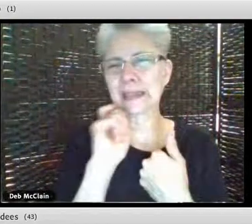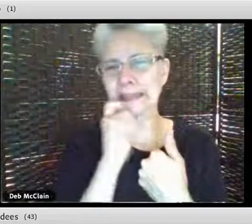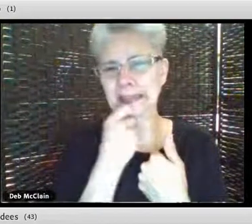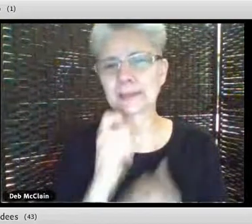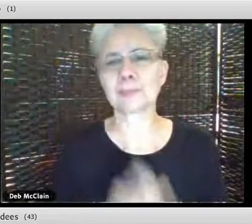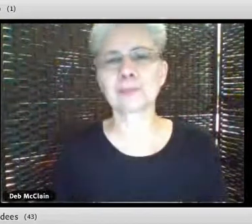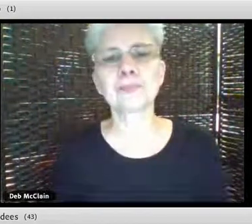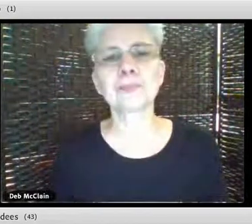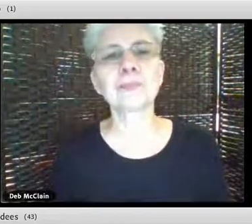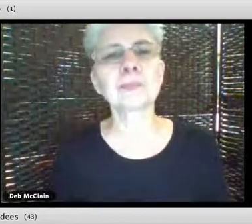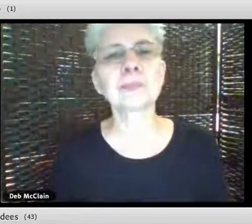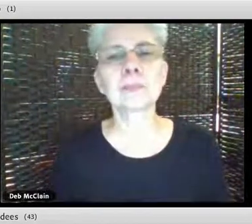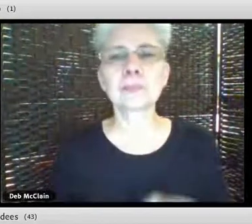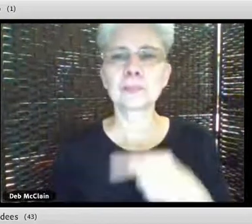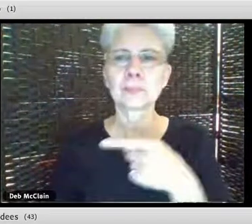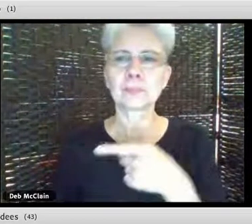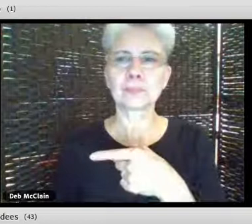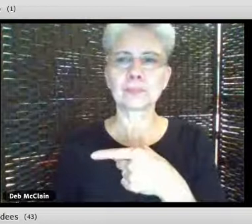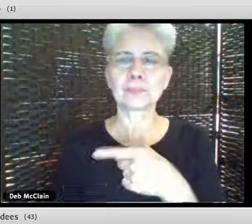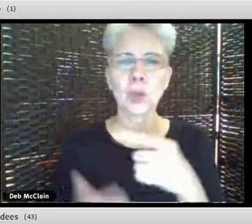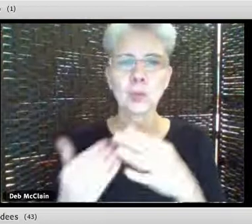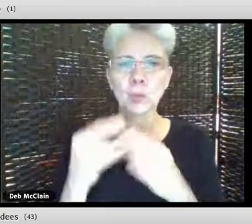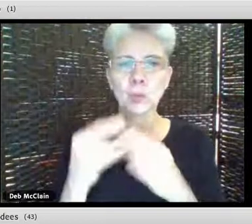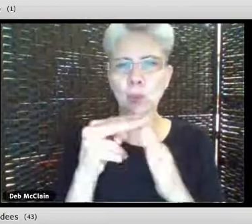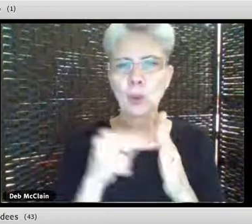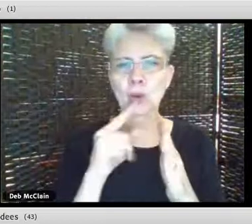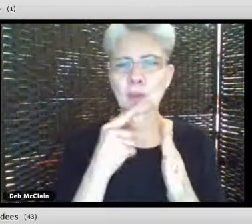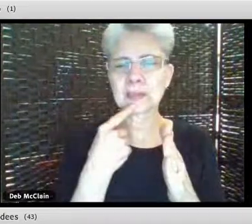with your Google Calendar if you have one, which is really neat.